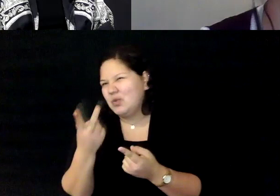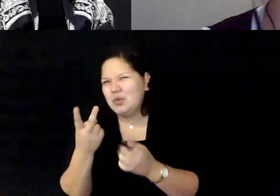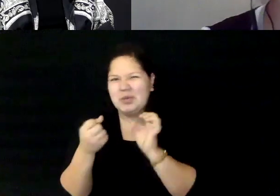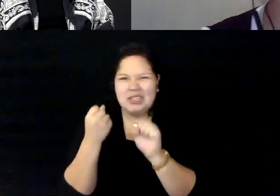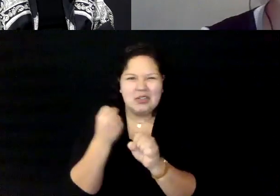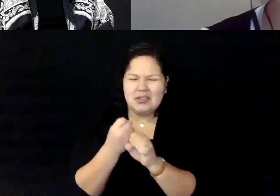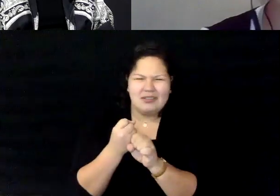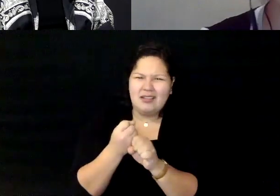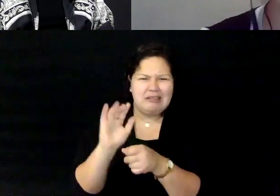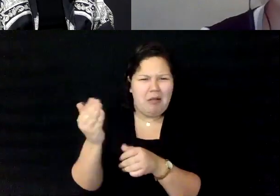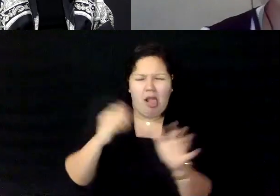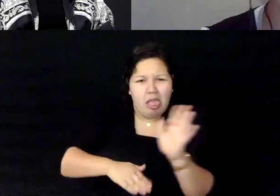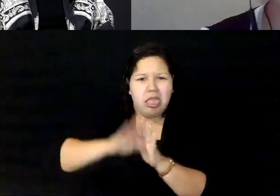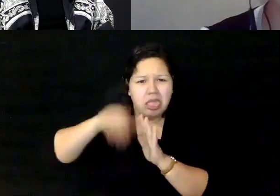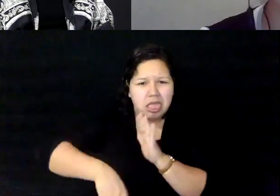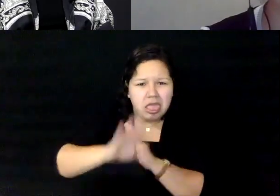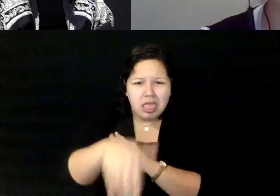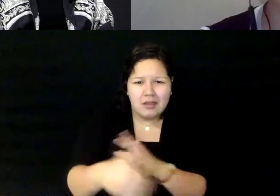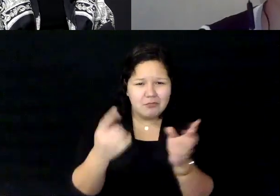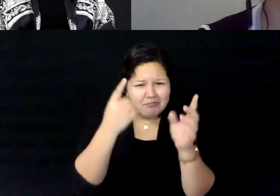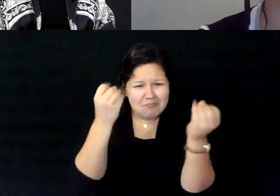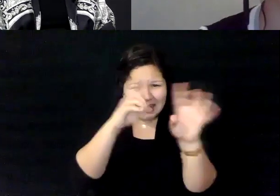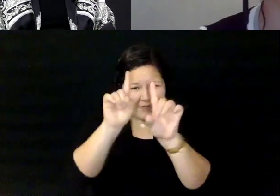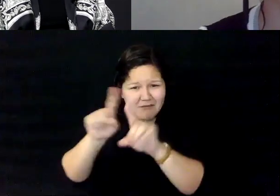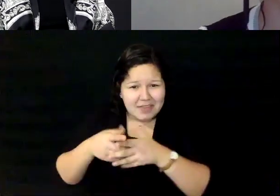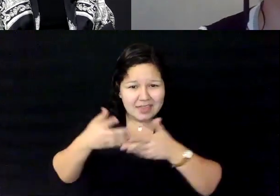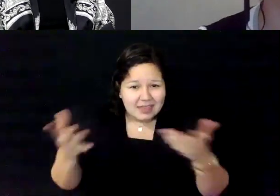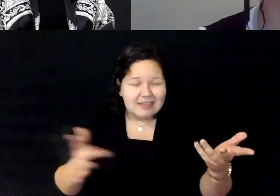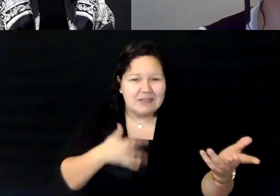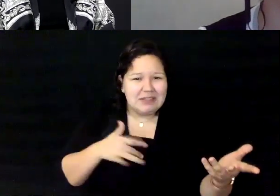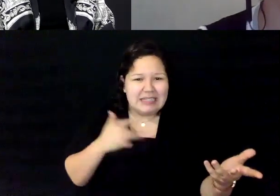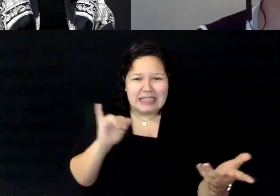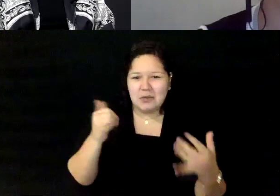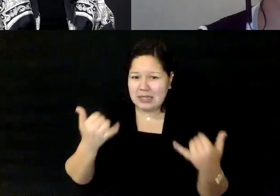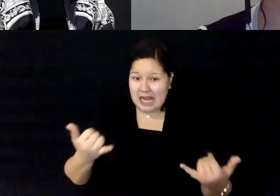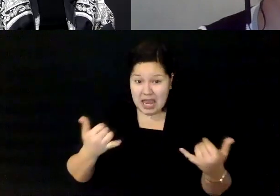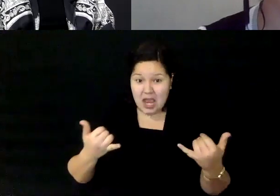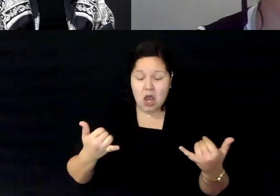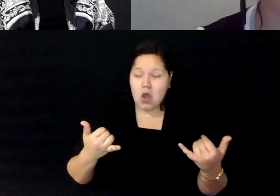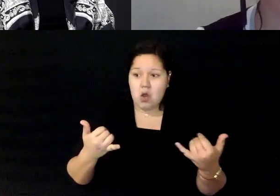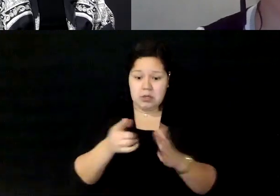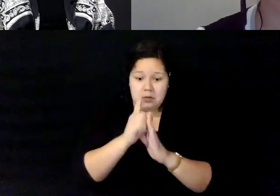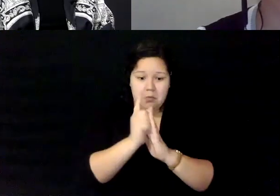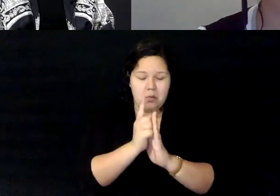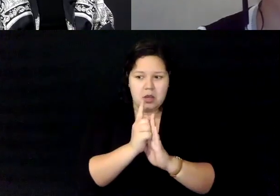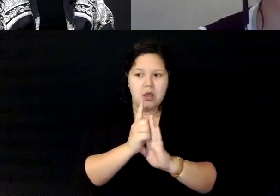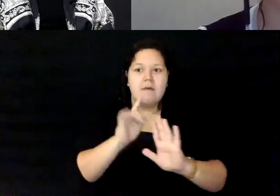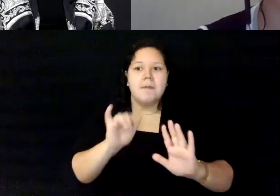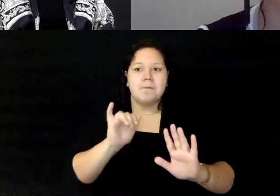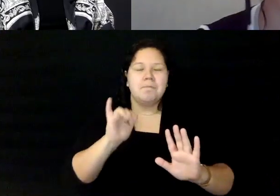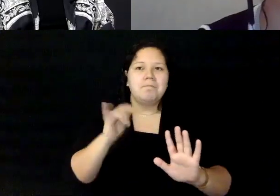coaster ride in so many ways. It feels like we're kind of in this moment of reckoning between,